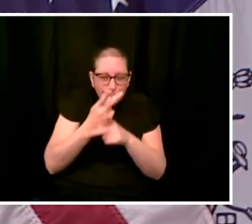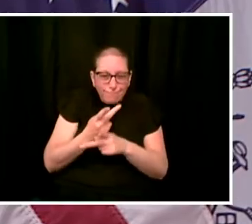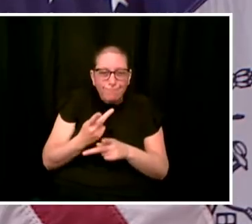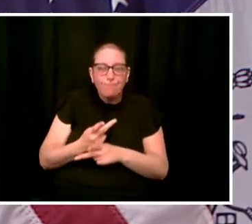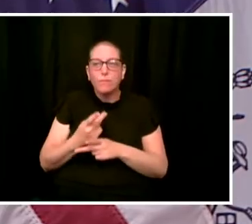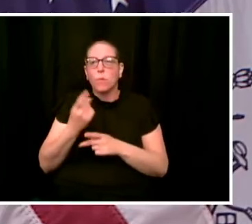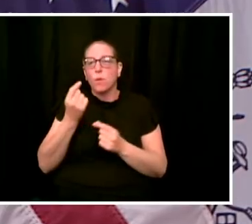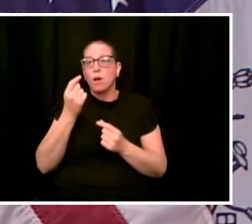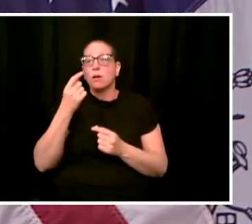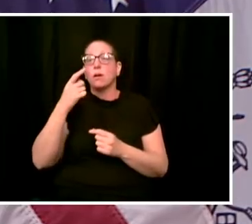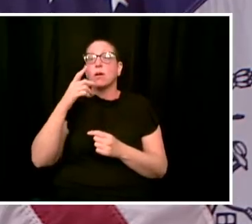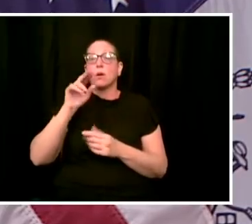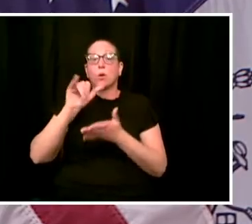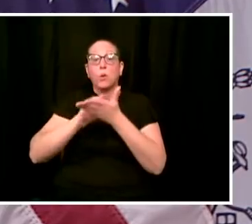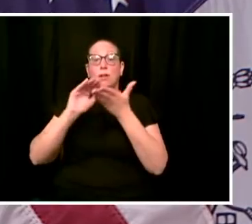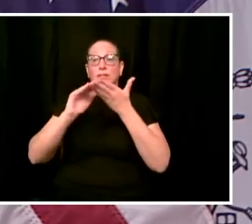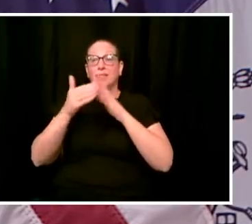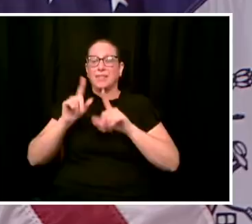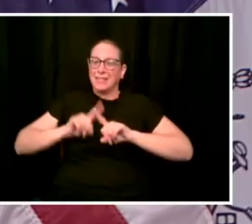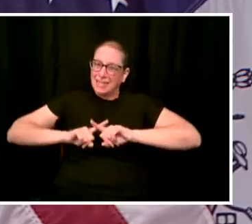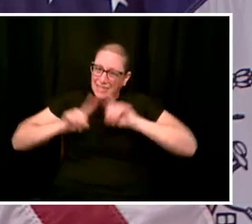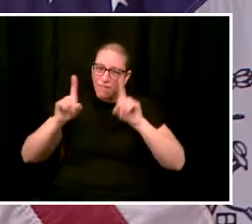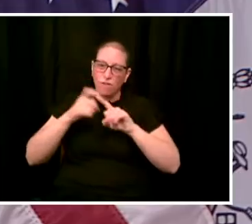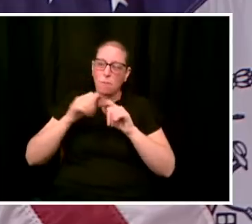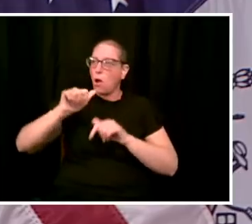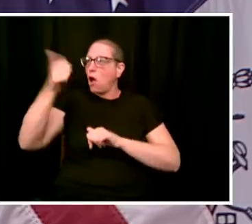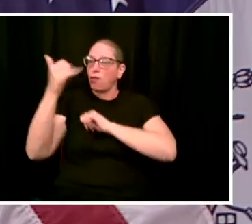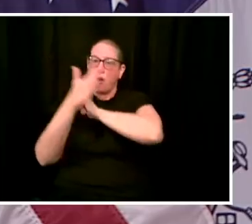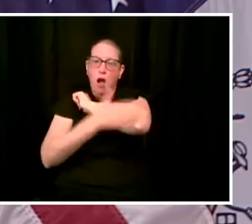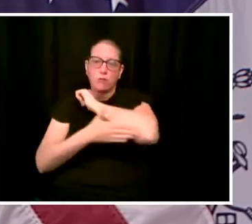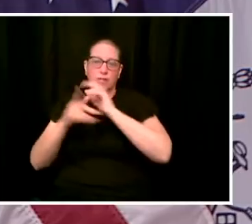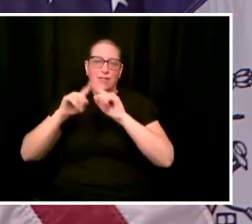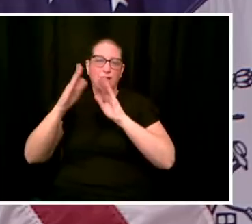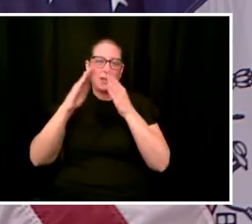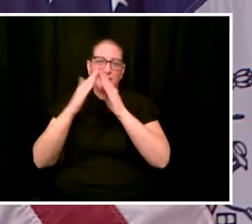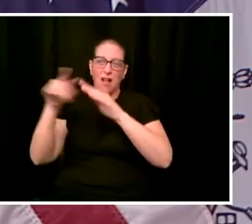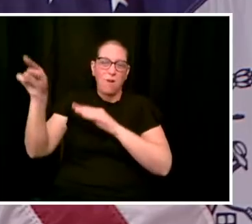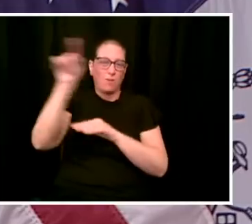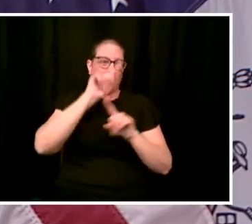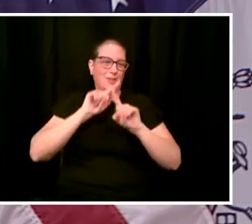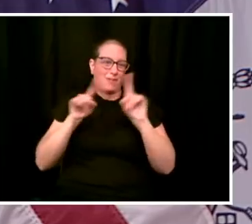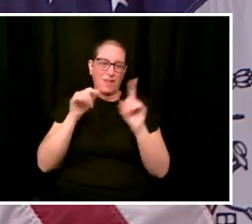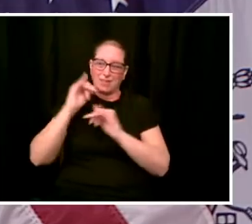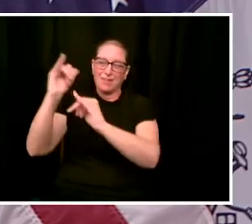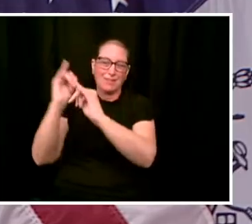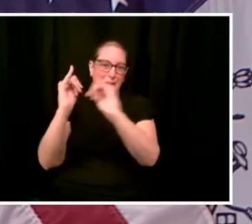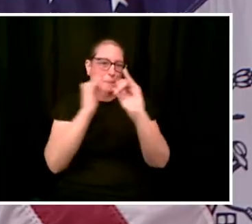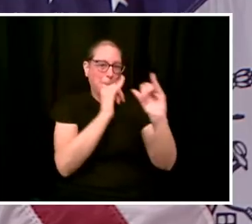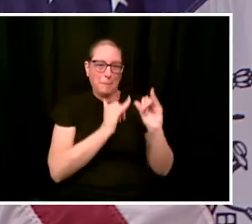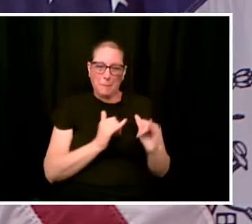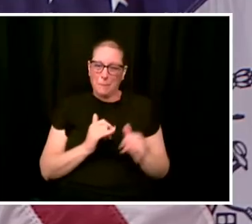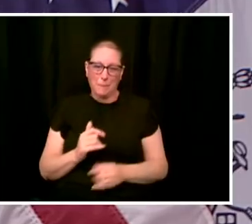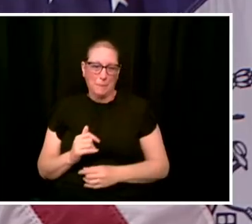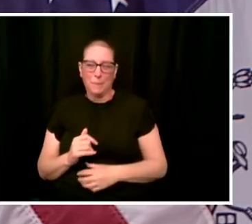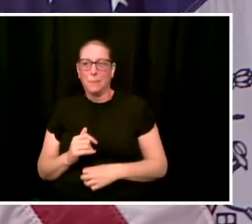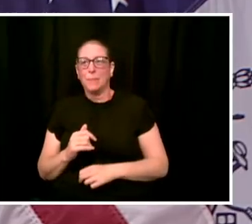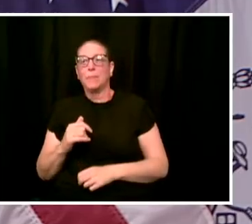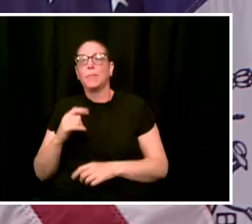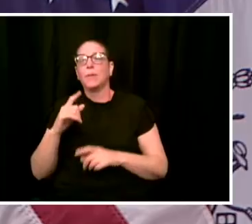ANALYZING EACH TOPI ONA NDTHE TIMES, LIKE NEW YORK CITY WHICH IS DIFFERENT FROM A LOT OF PLACES,